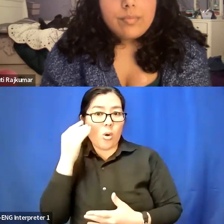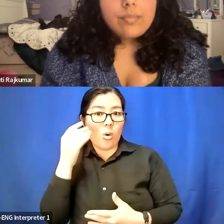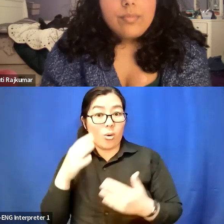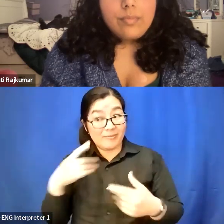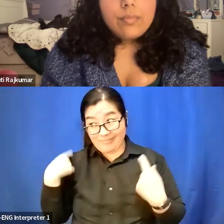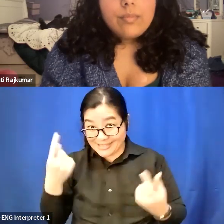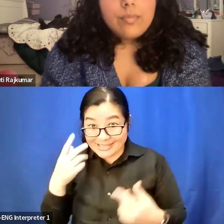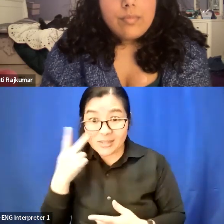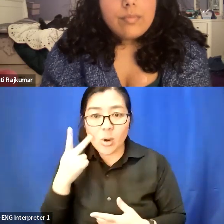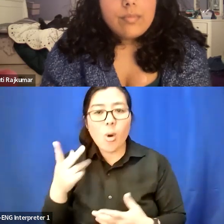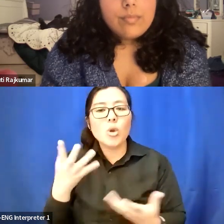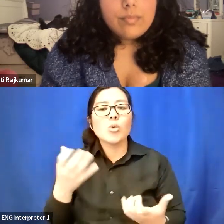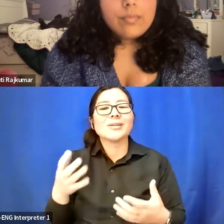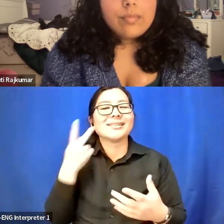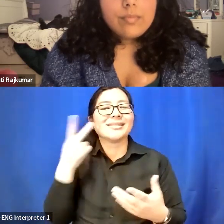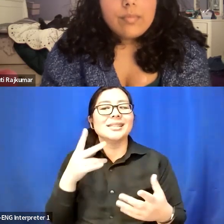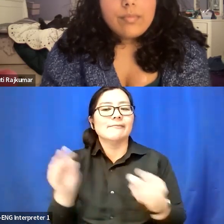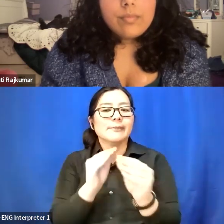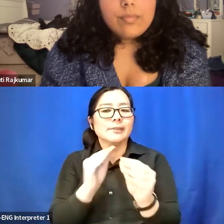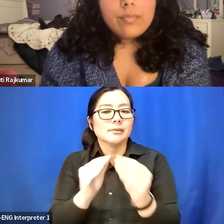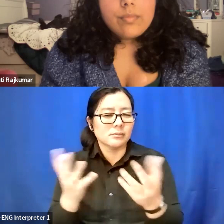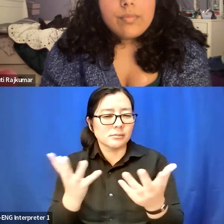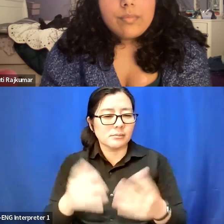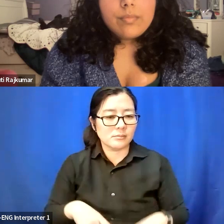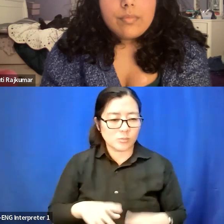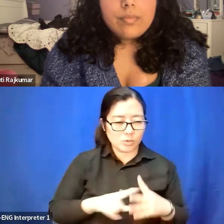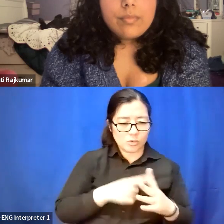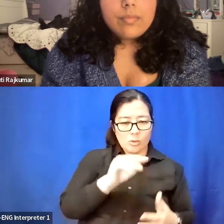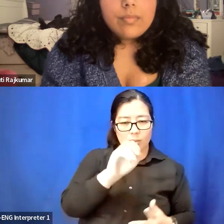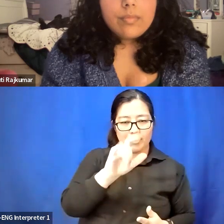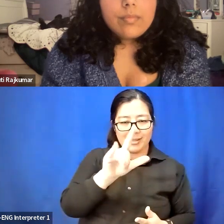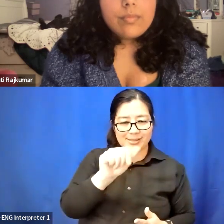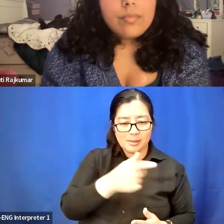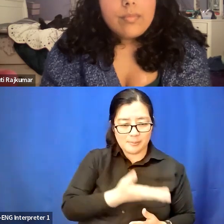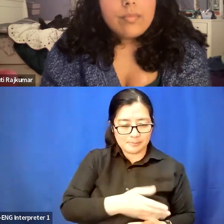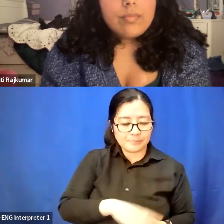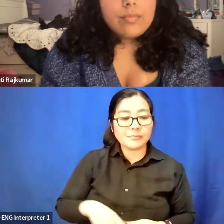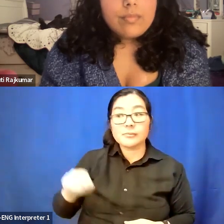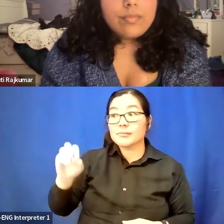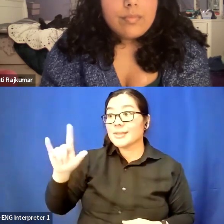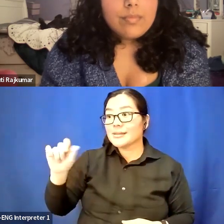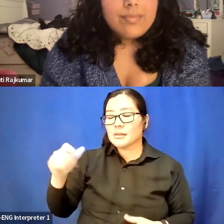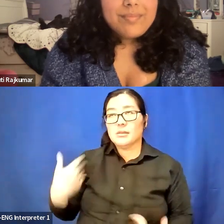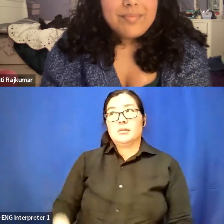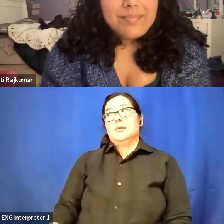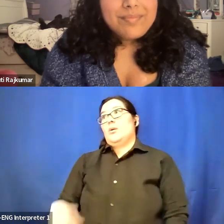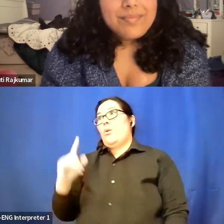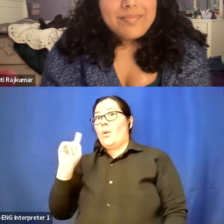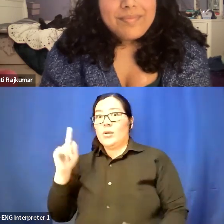So, Melissa, we'll start with you. Amazing. Gosh. Where do I even start?